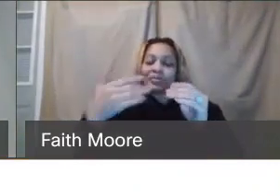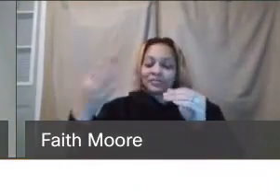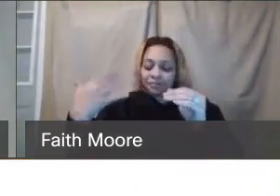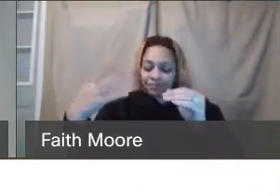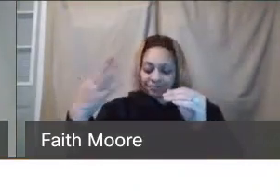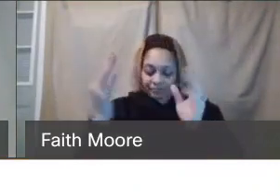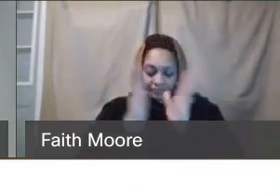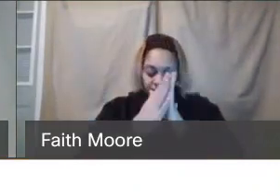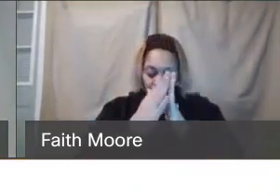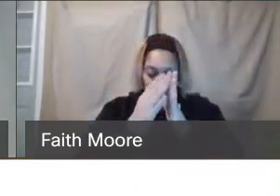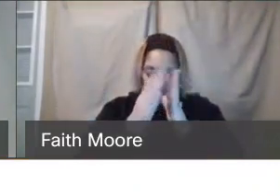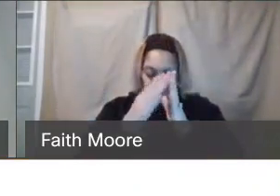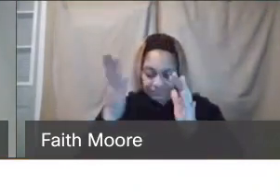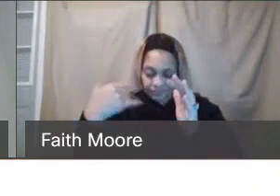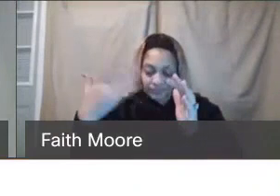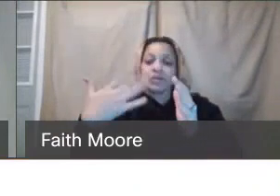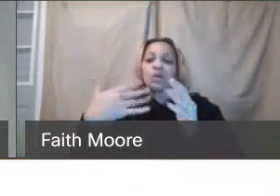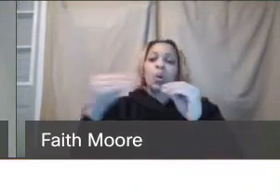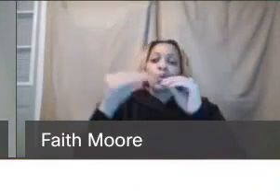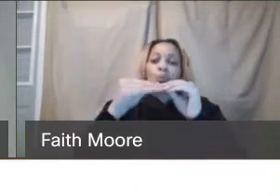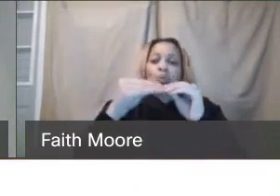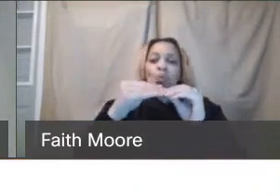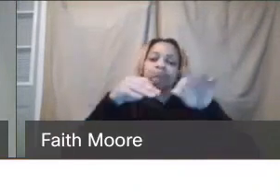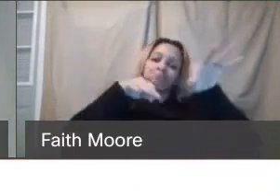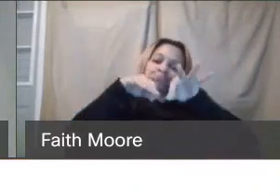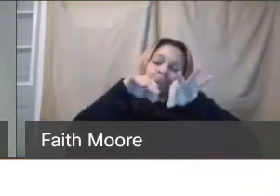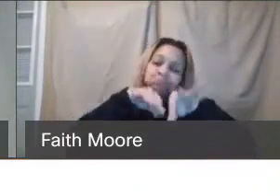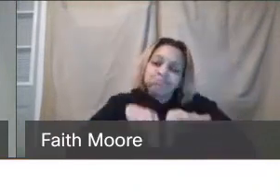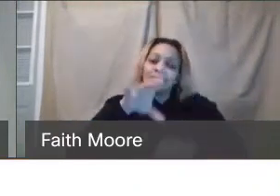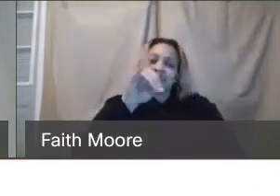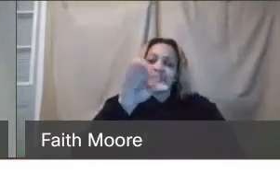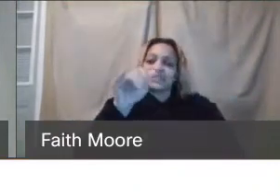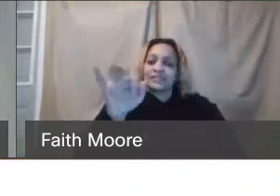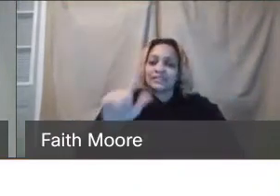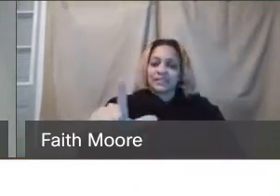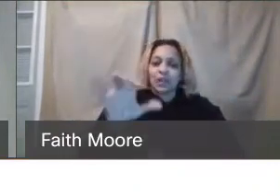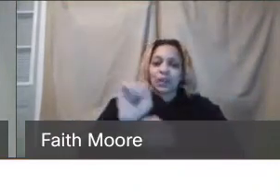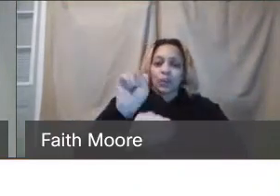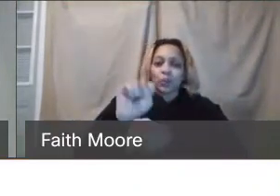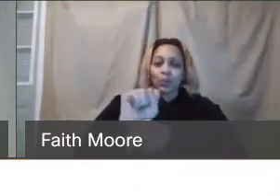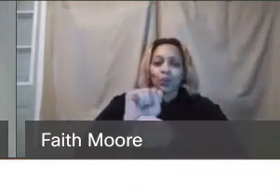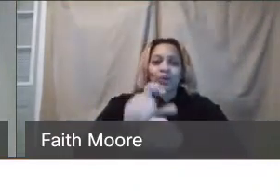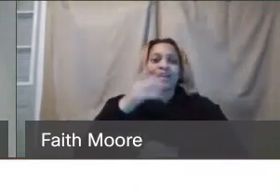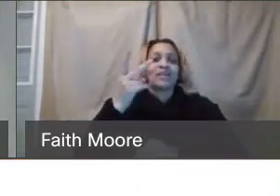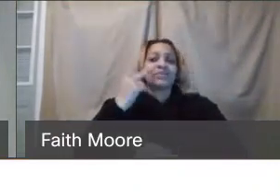More detailed, concrete work, for example, that would that would happen at a, at a future time.